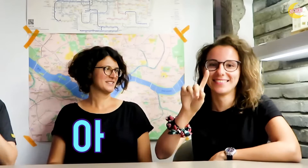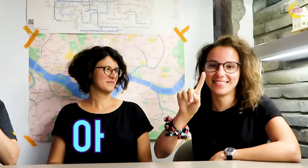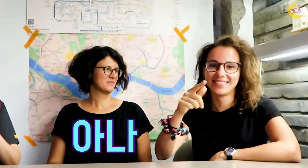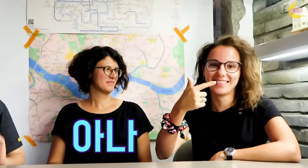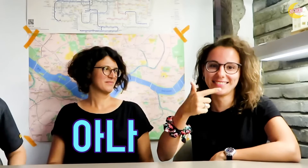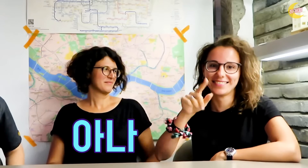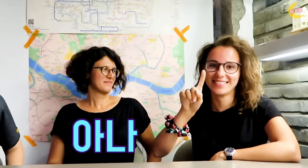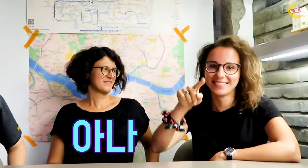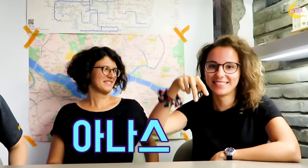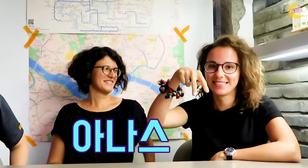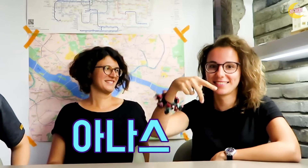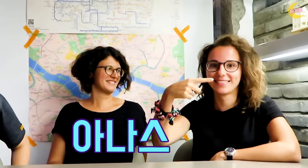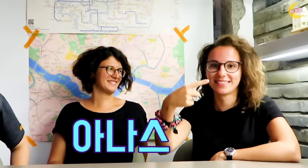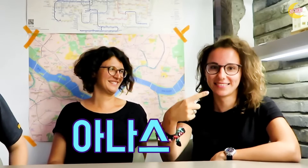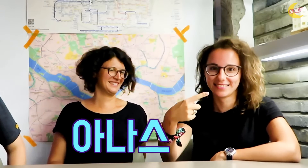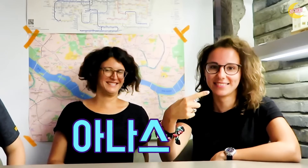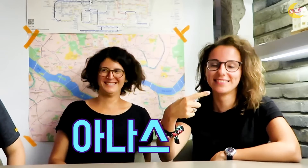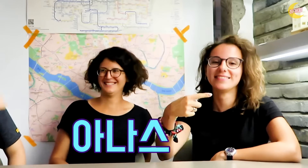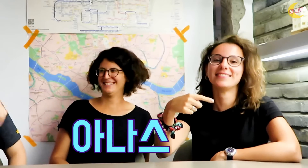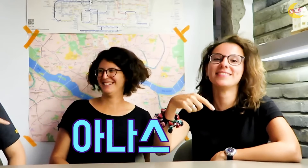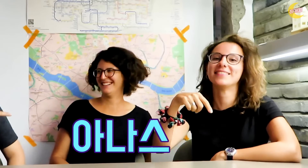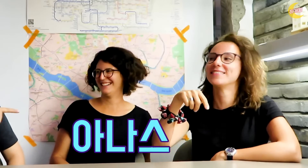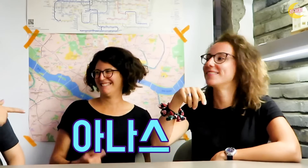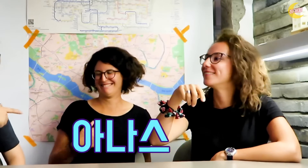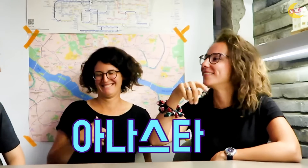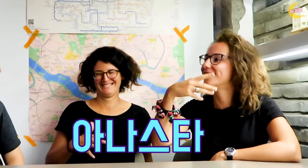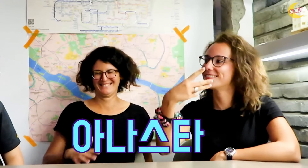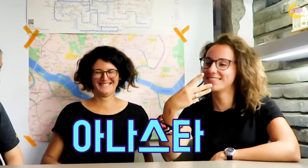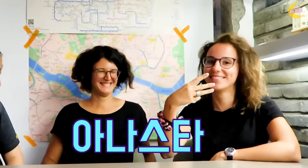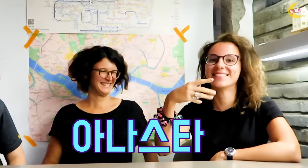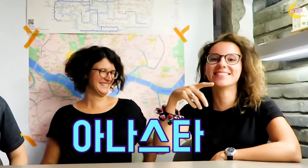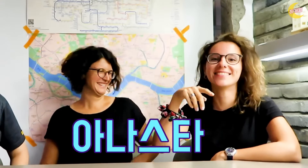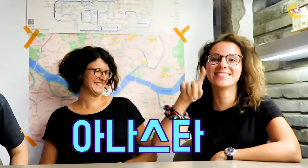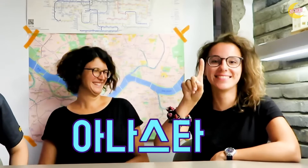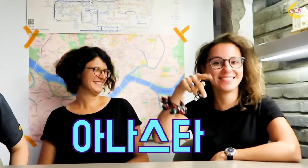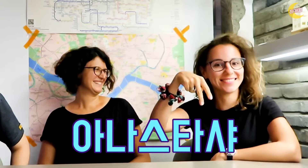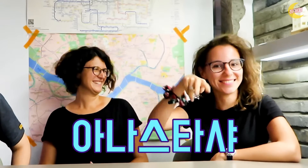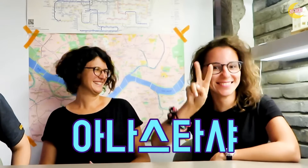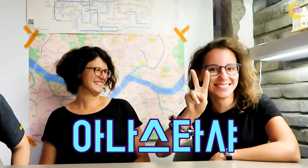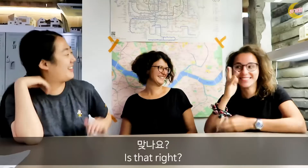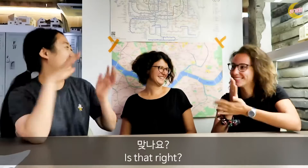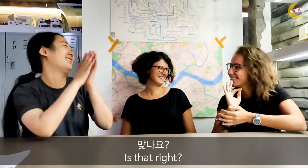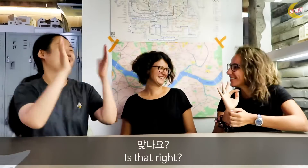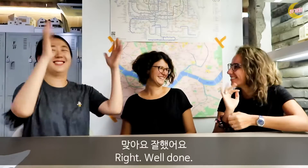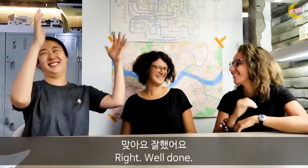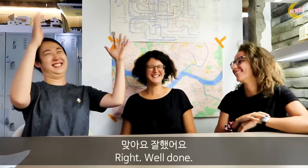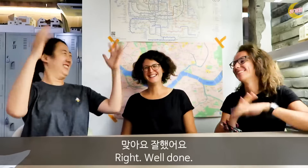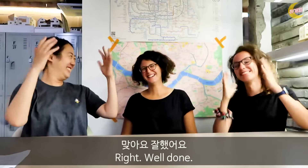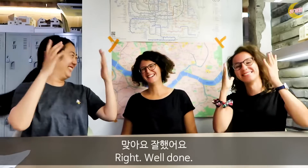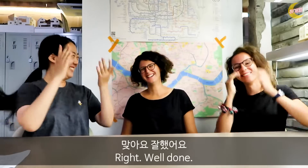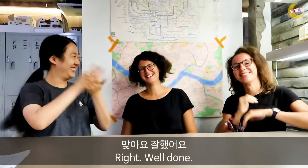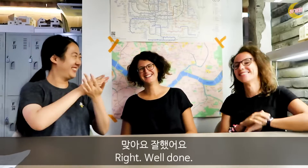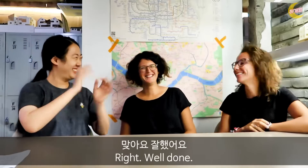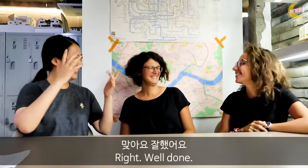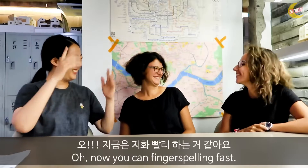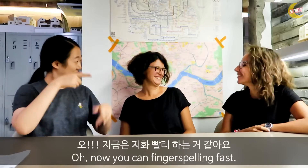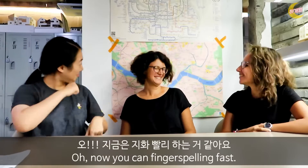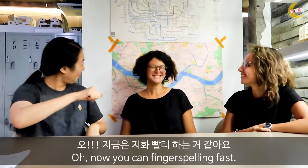Anas-tasia. You’re good! Is that right? Right. Well done.